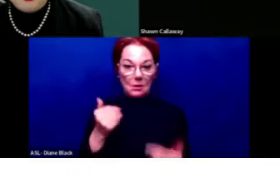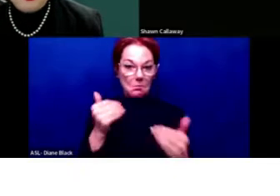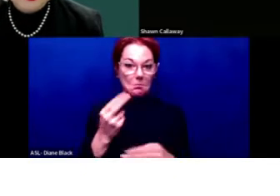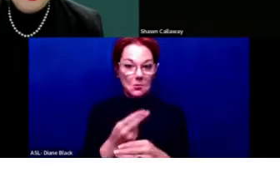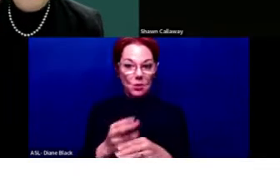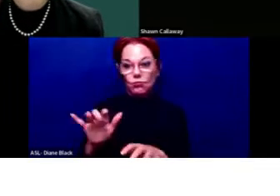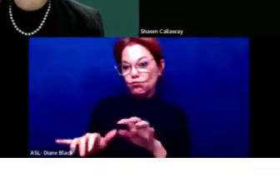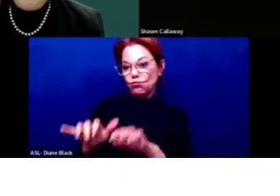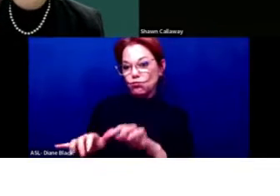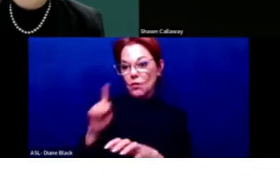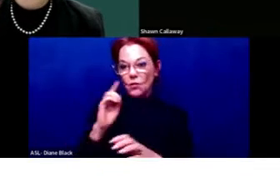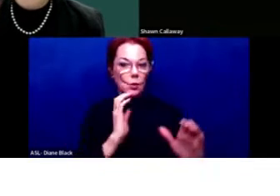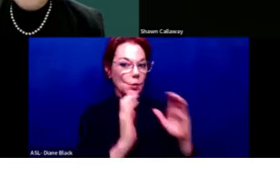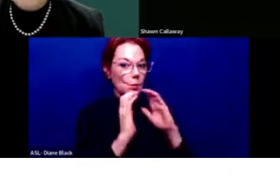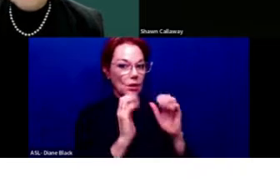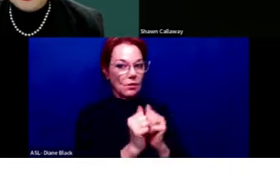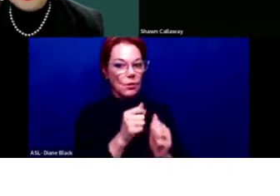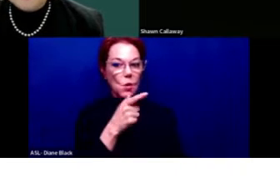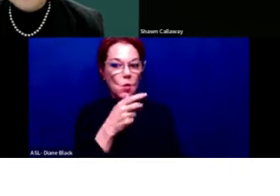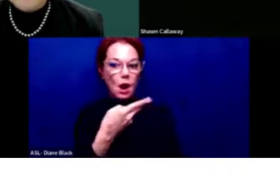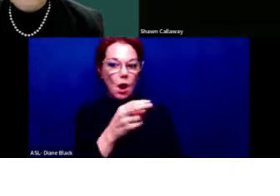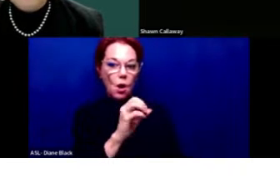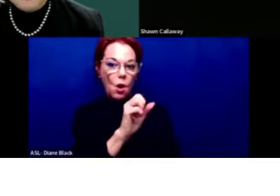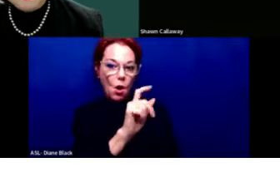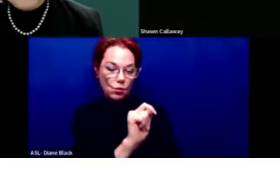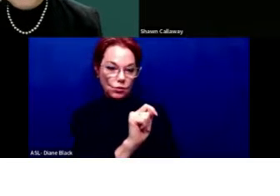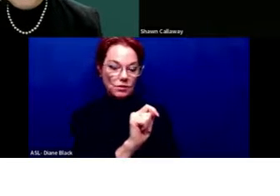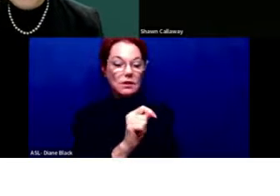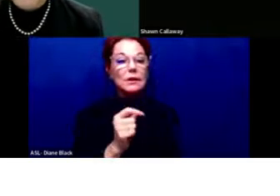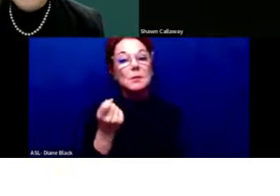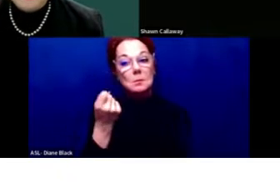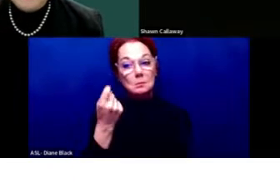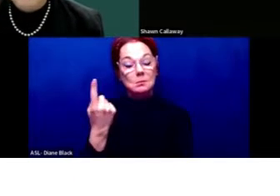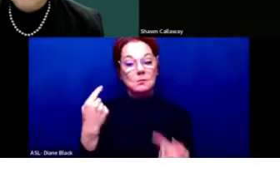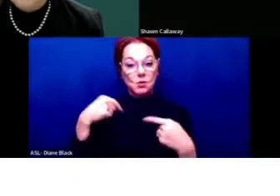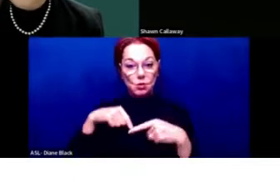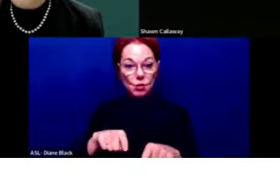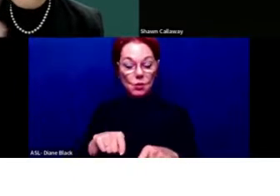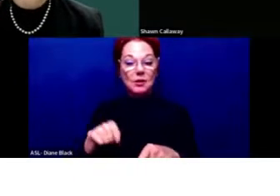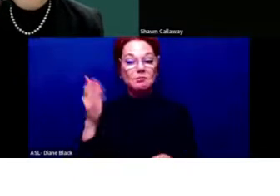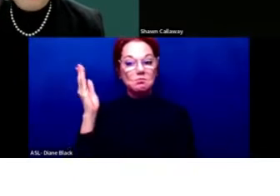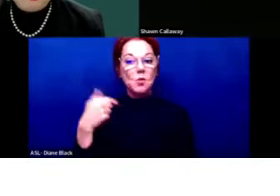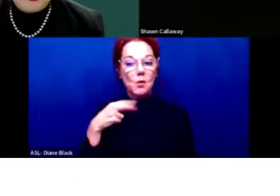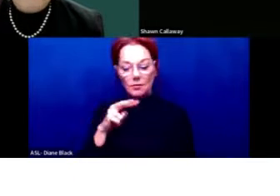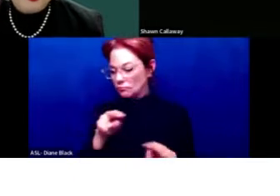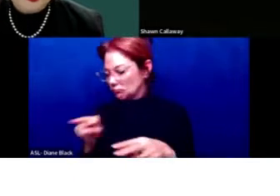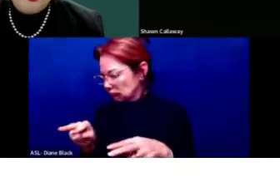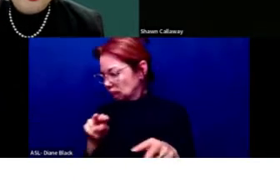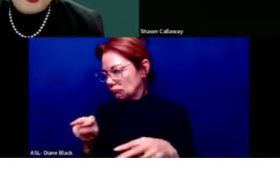the hosts. We will be looking at those questions and during specific times we'll we'll open